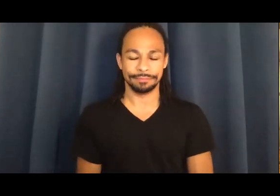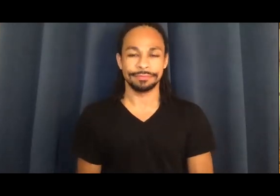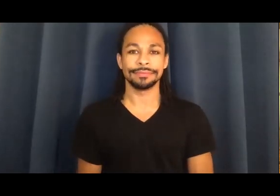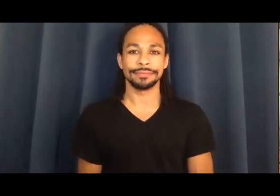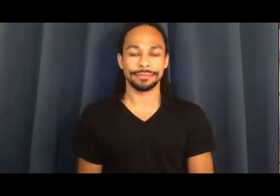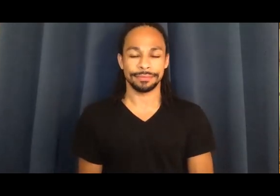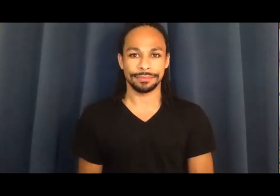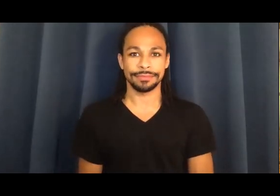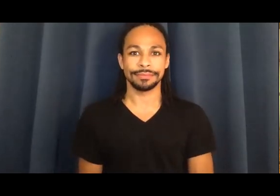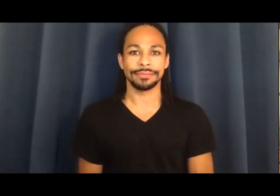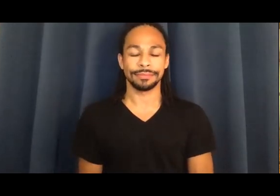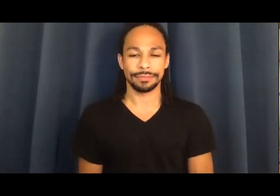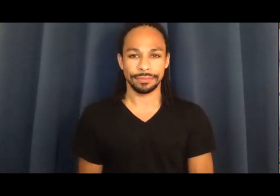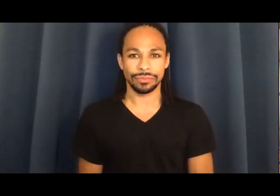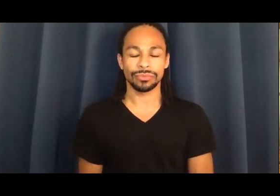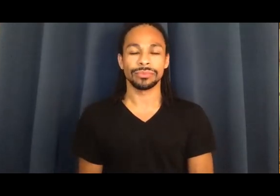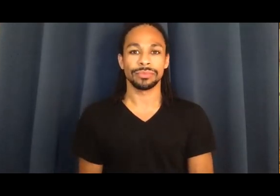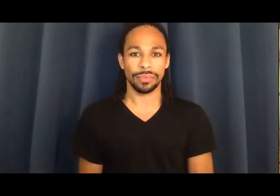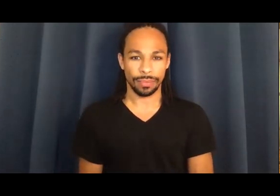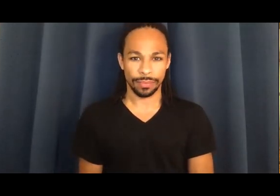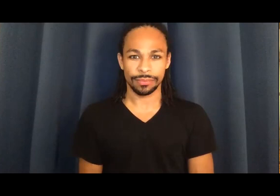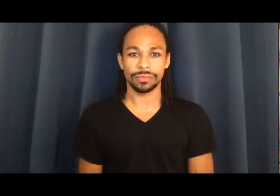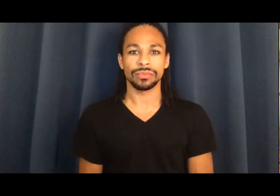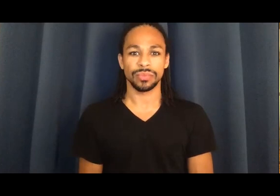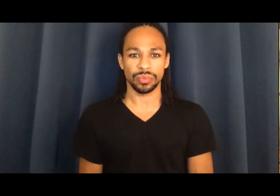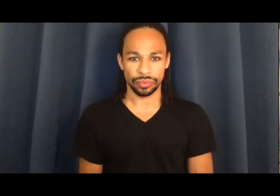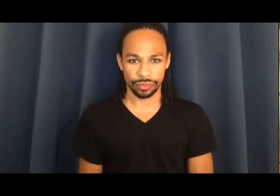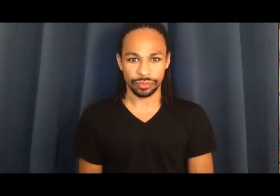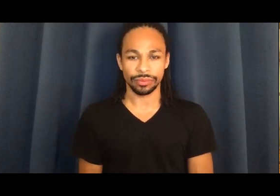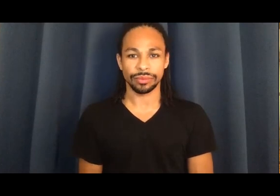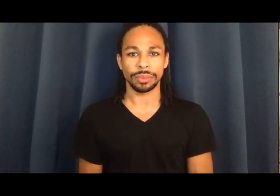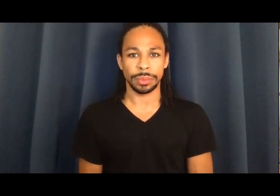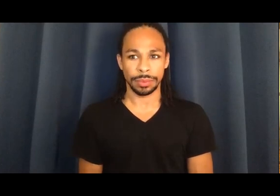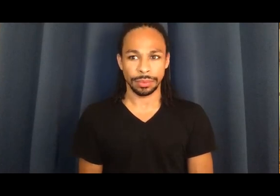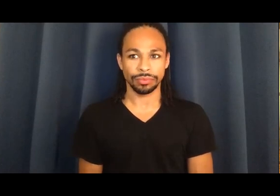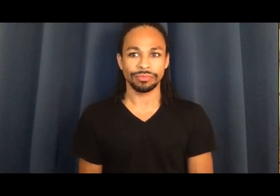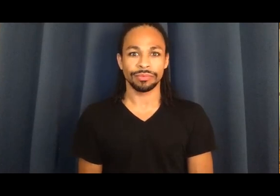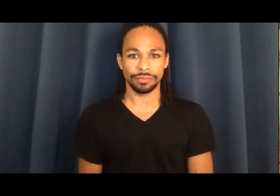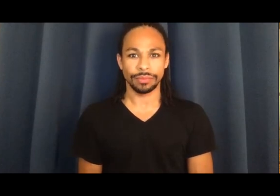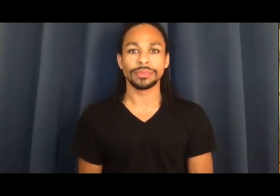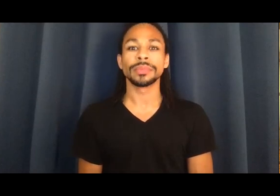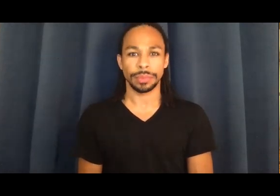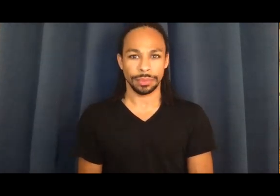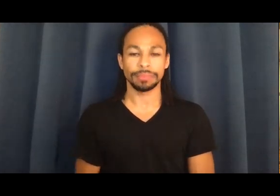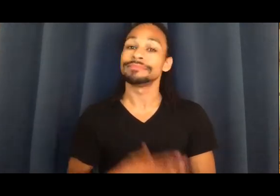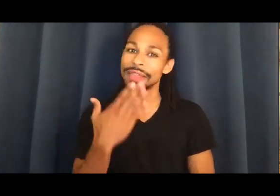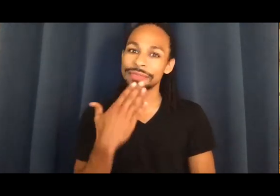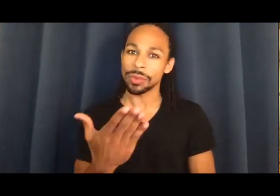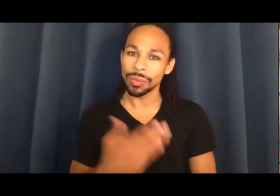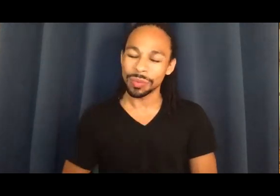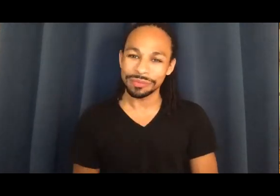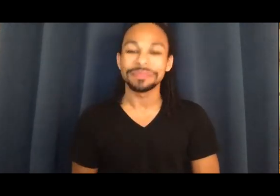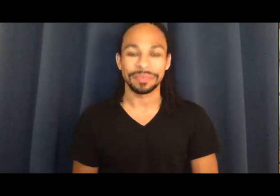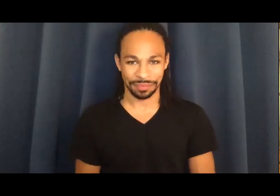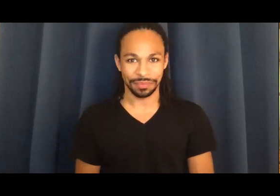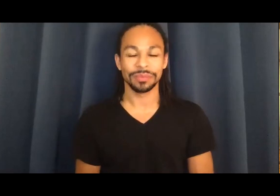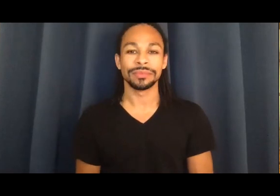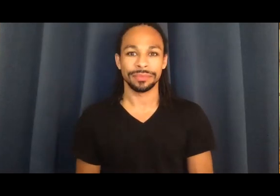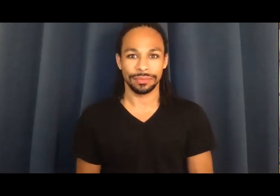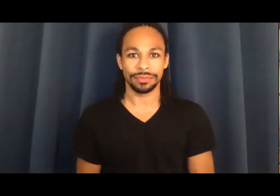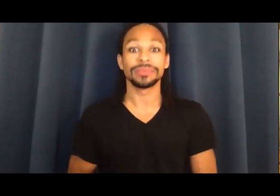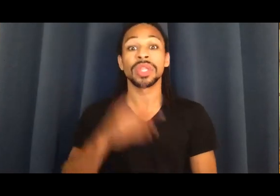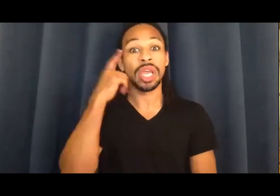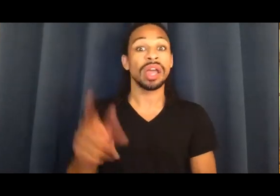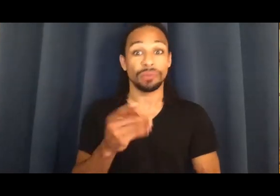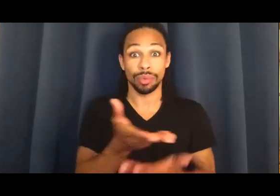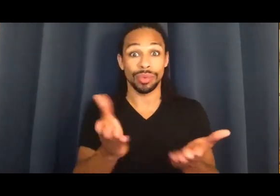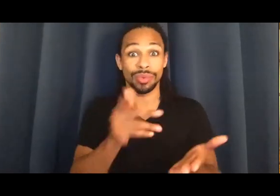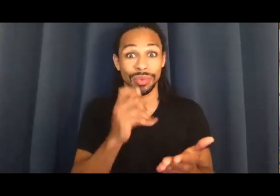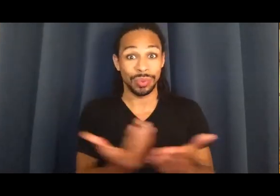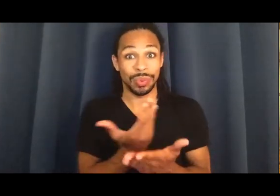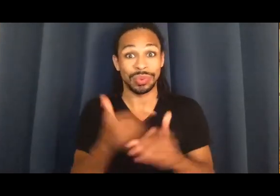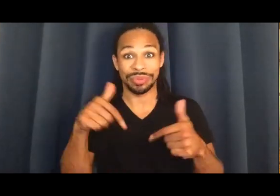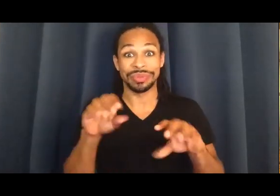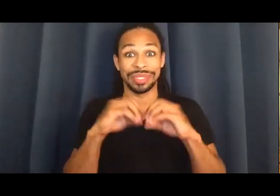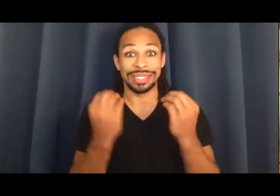Thank you. For those of you who are new to the organization, Dance/NYC delivers